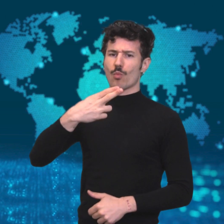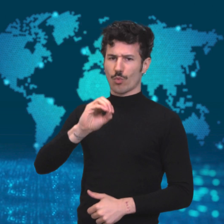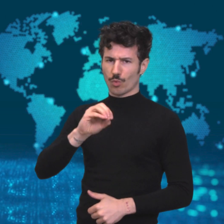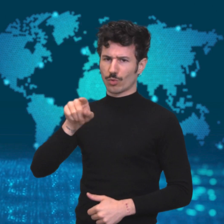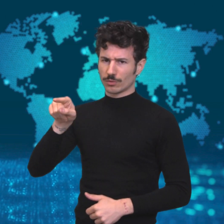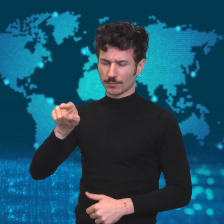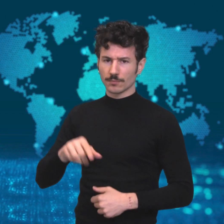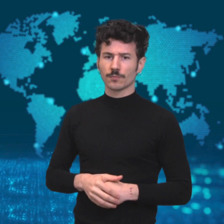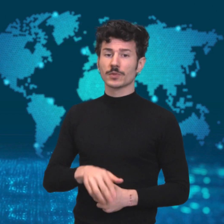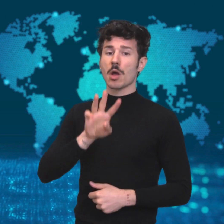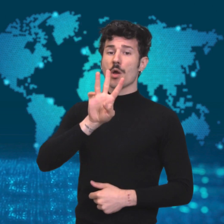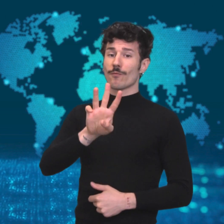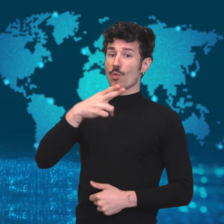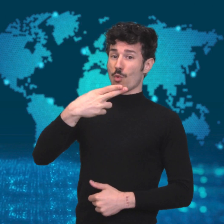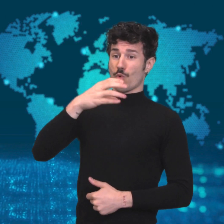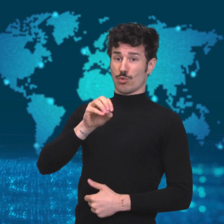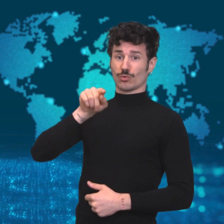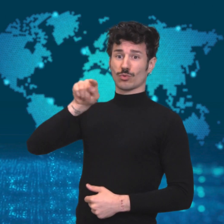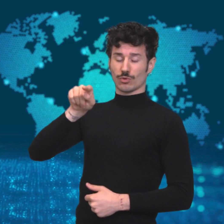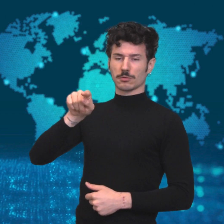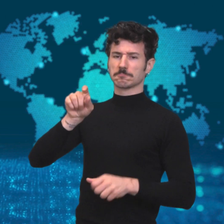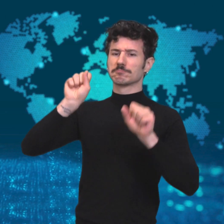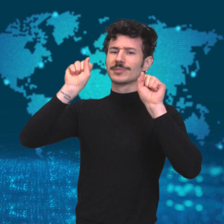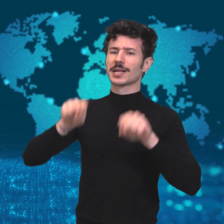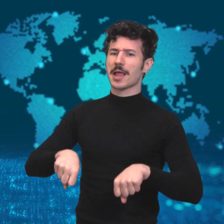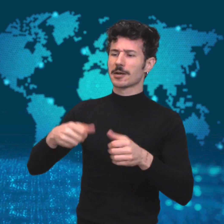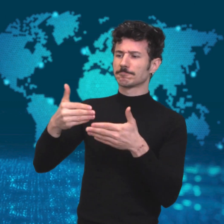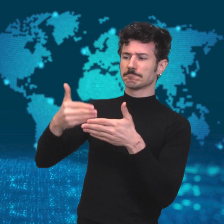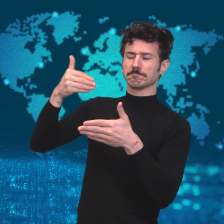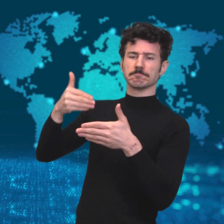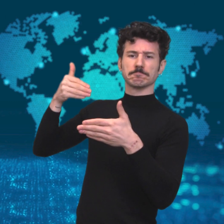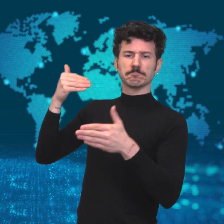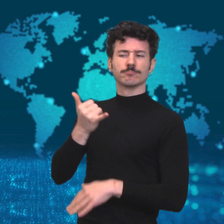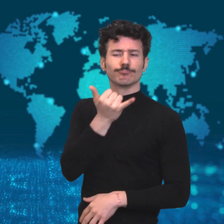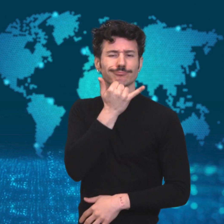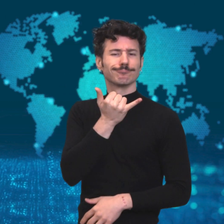been accusing China for lack of transparency.